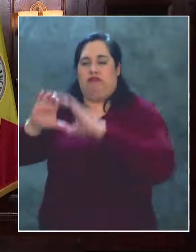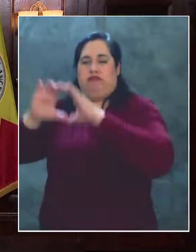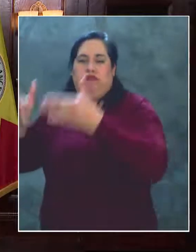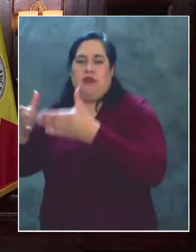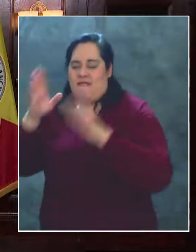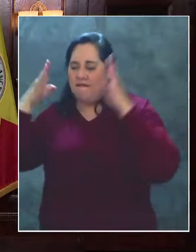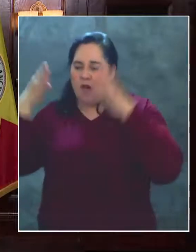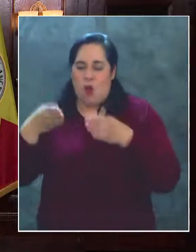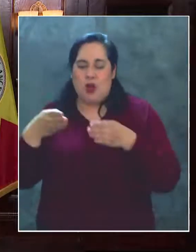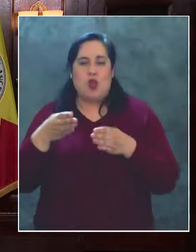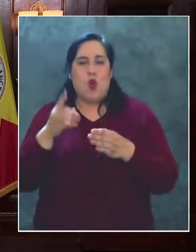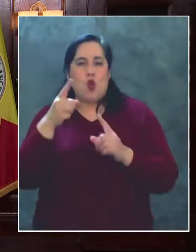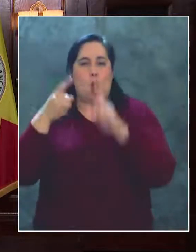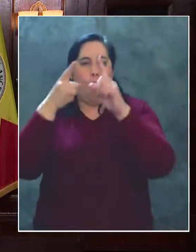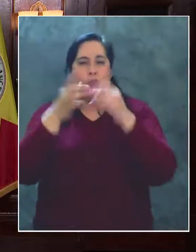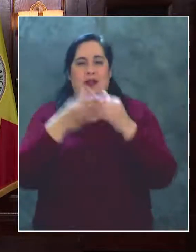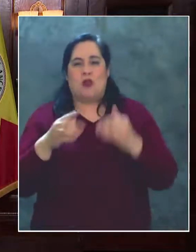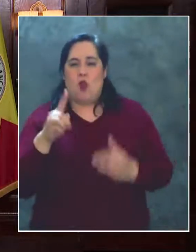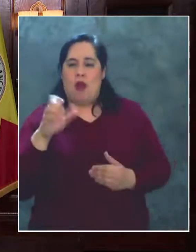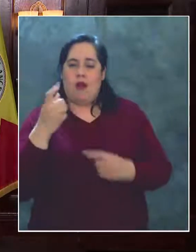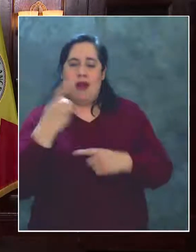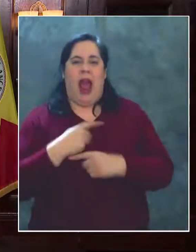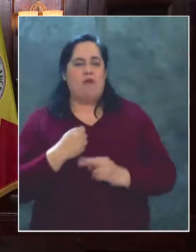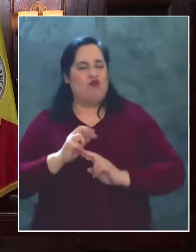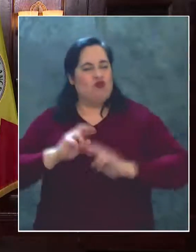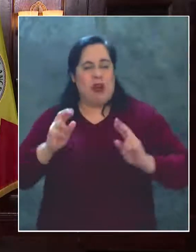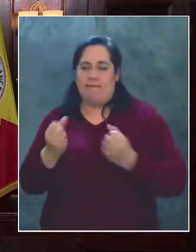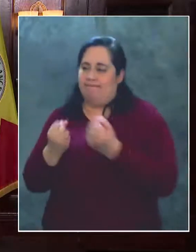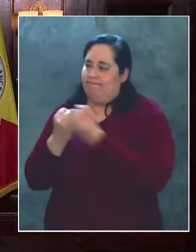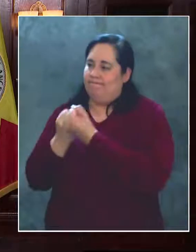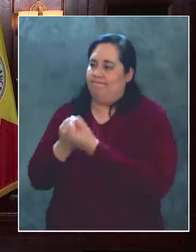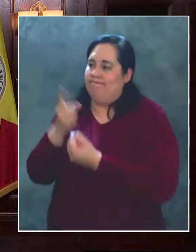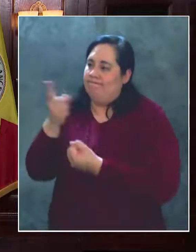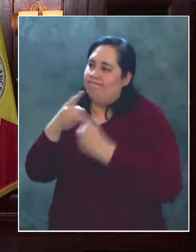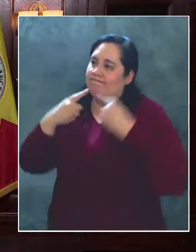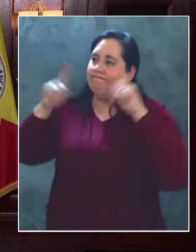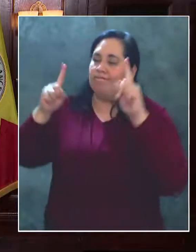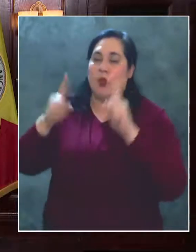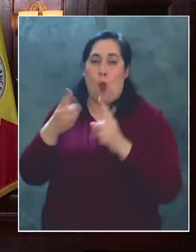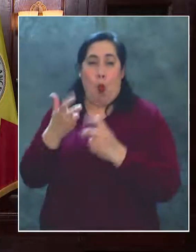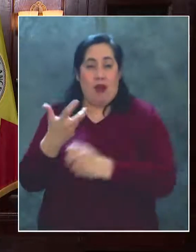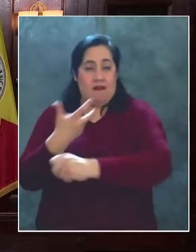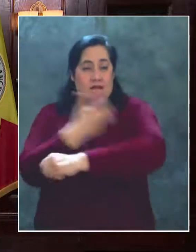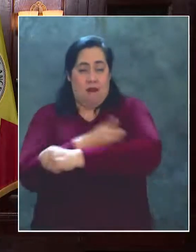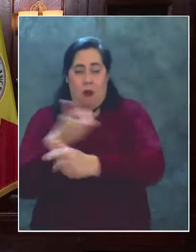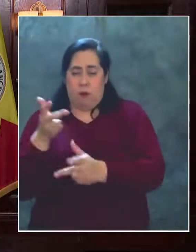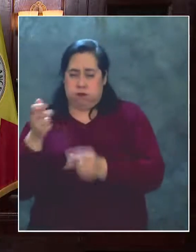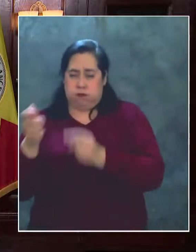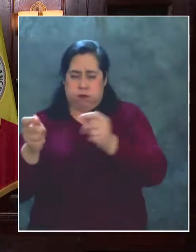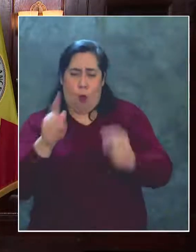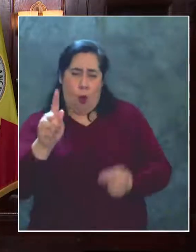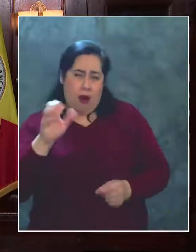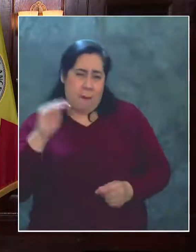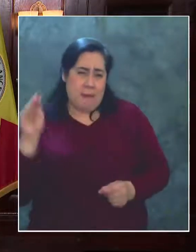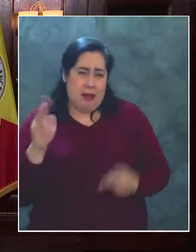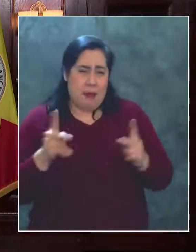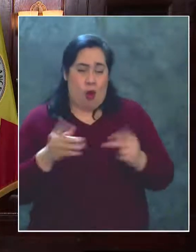DAYS. AND I STAND READY TO HELP THEM TO MEET THEIR GOALS,